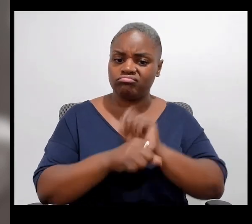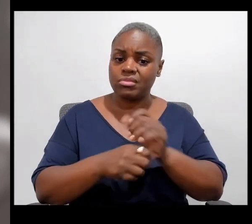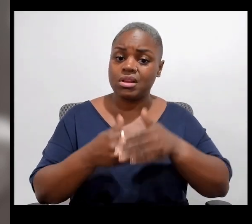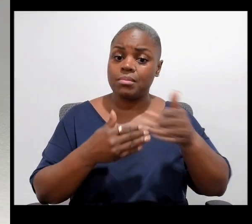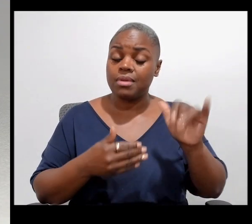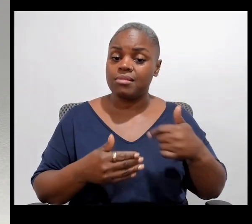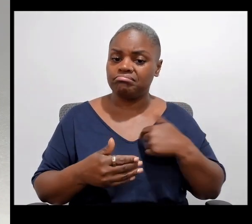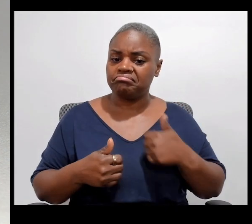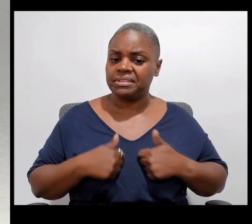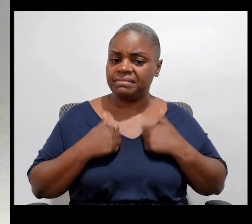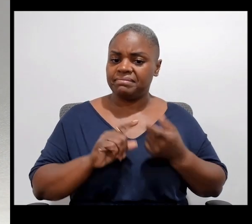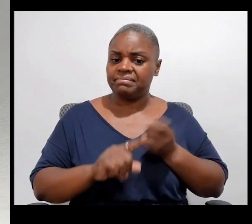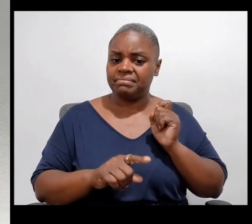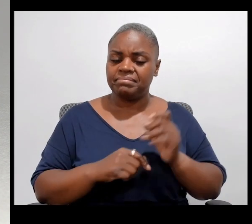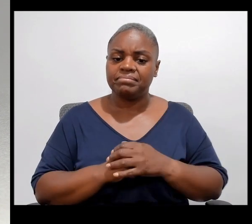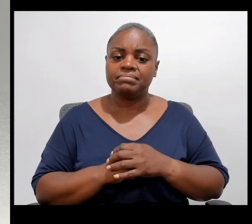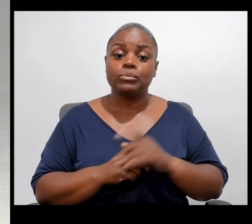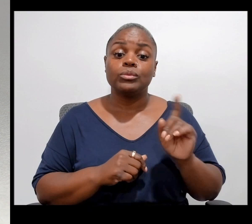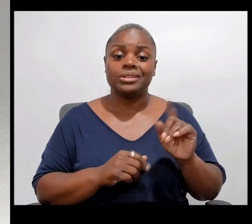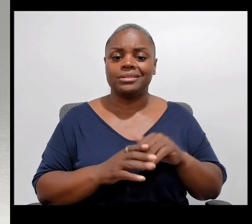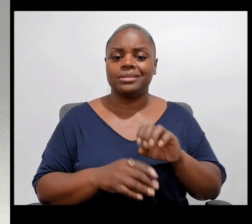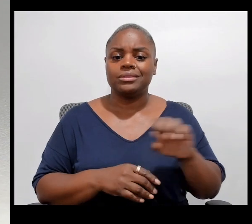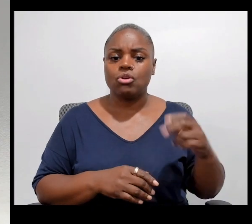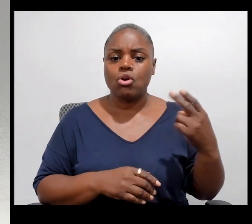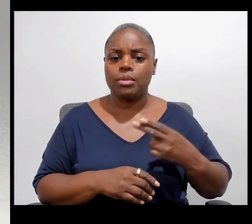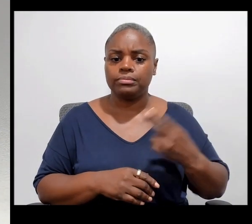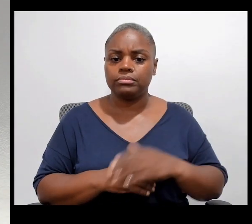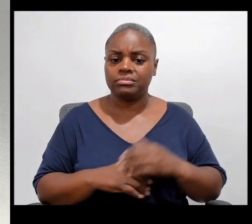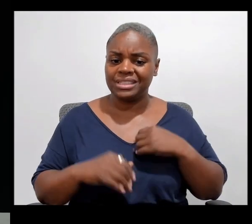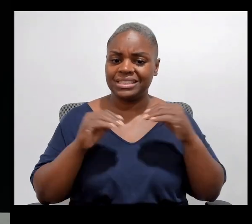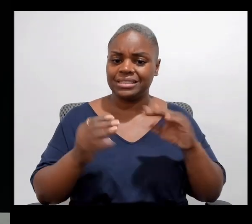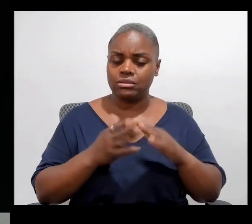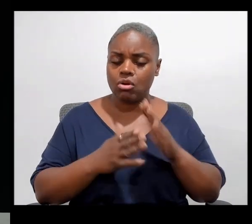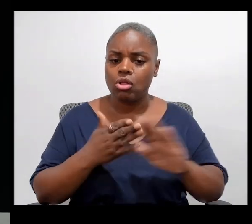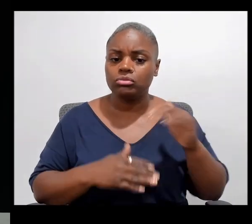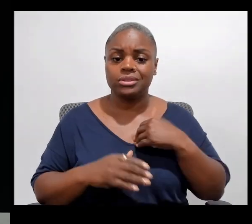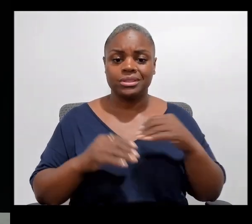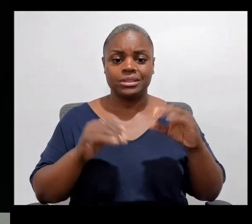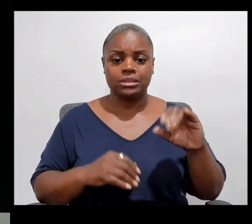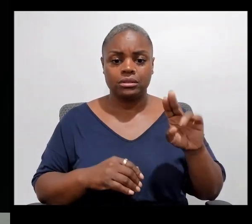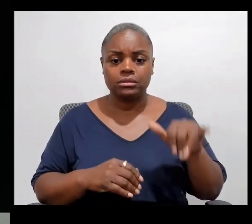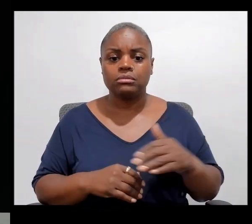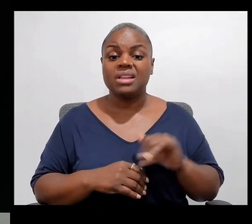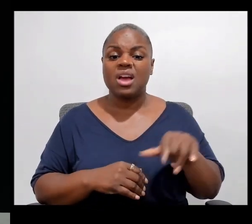literally in the neighborhood that I inhabit, which is in East Harlem. I teach at City College. I teach in CUNY.